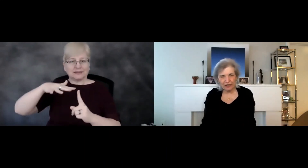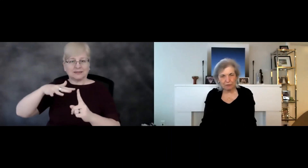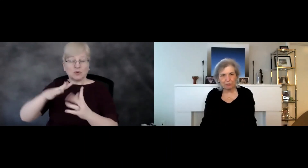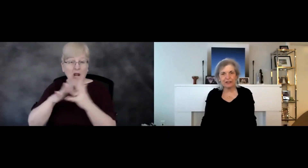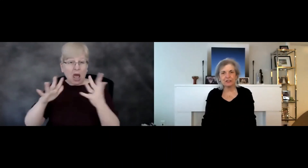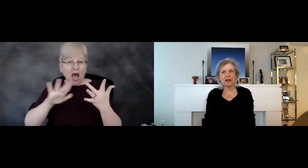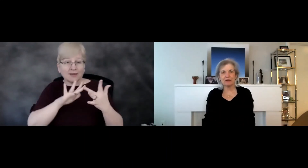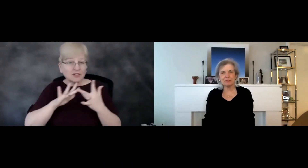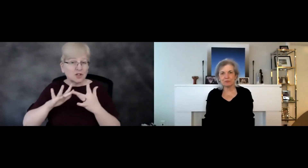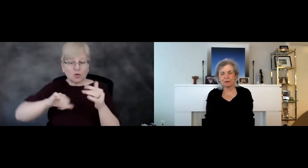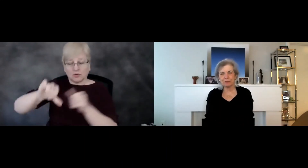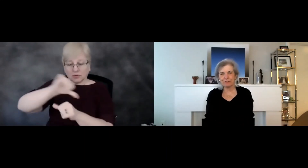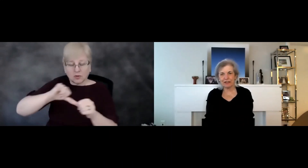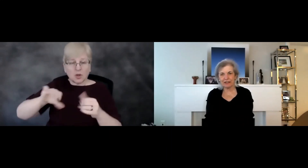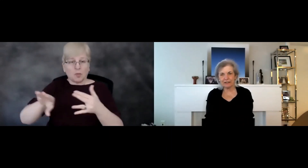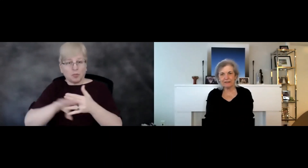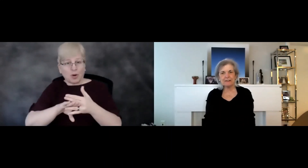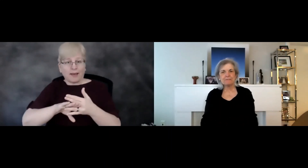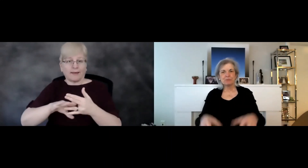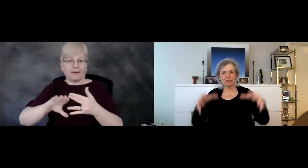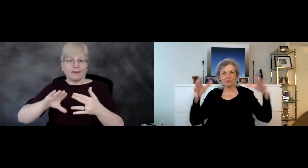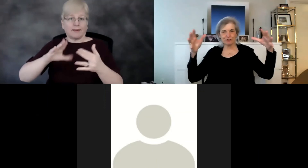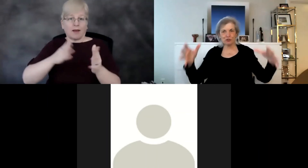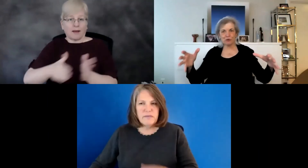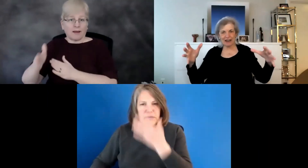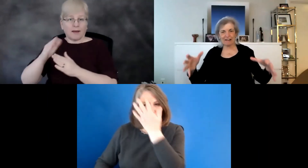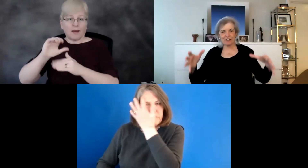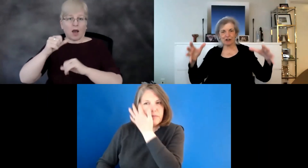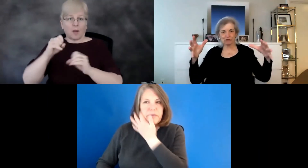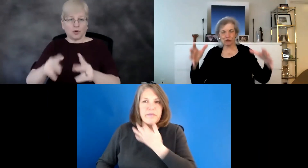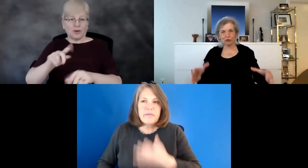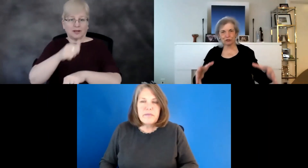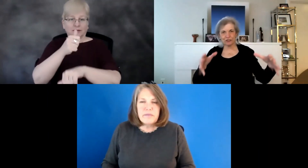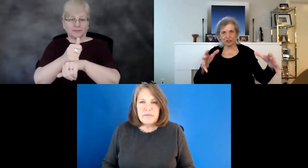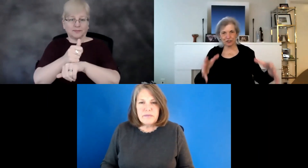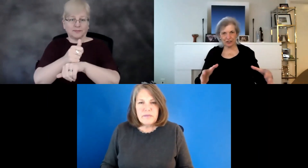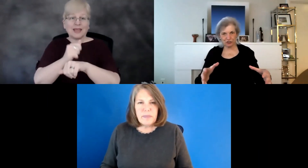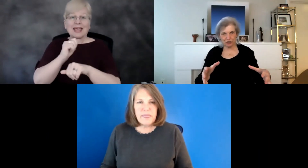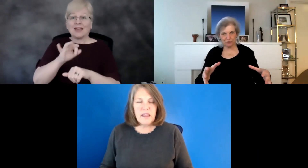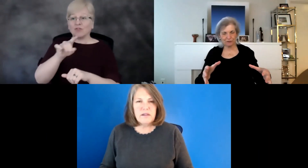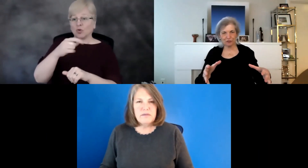and new brake times provided. 17:40:59 But if you have a role designation,